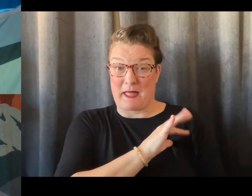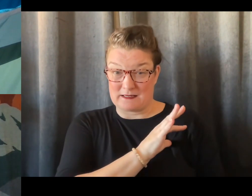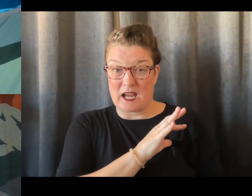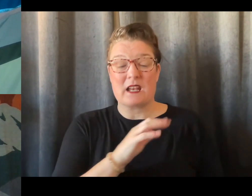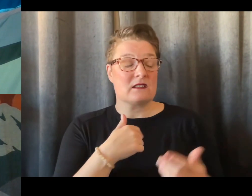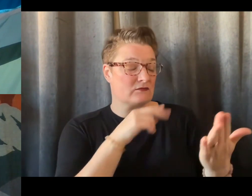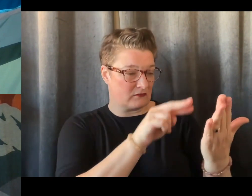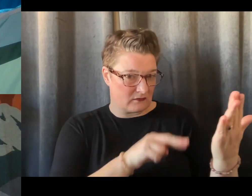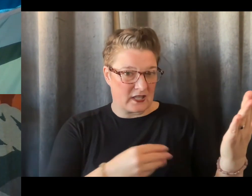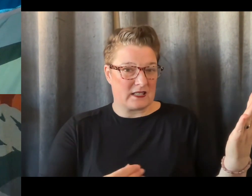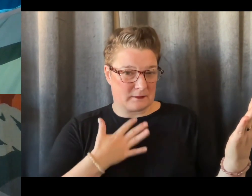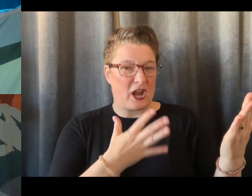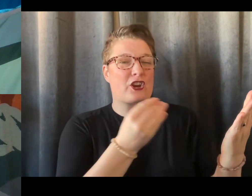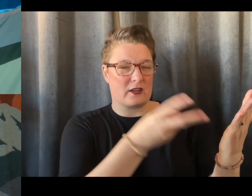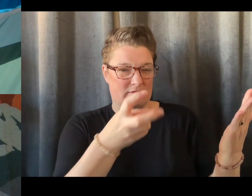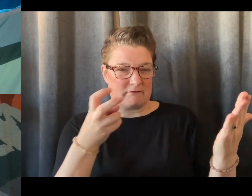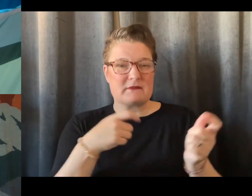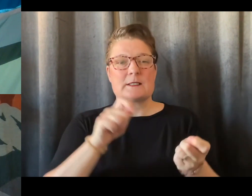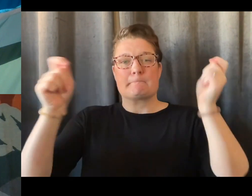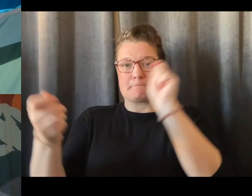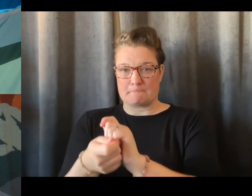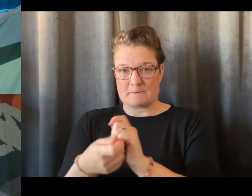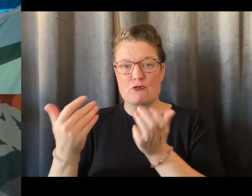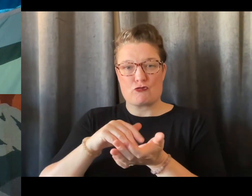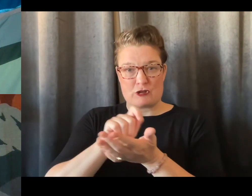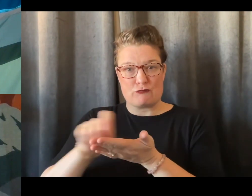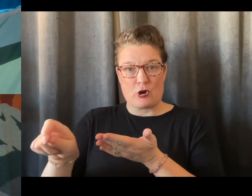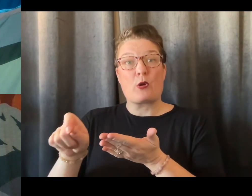from that, and rewrote it with the style of the lamentations, which